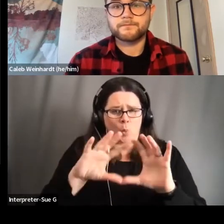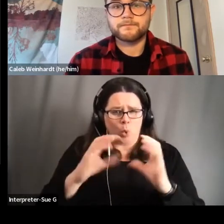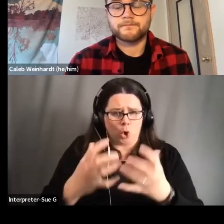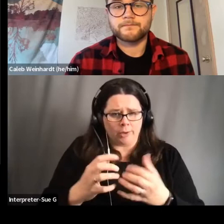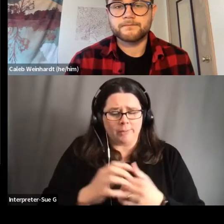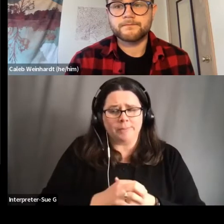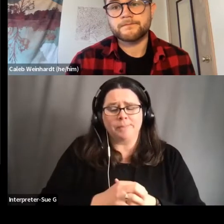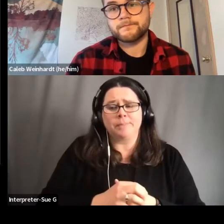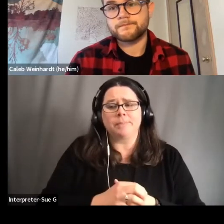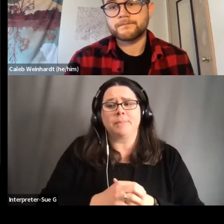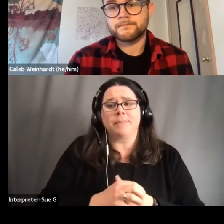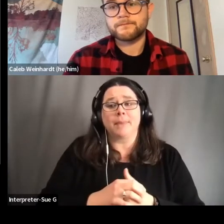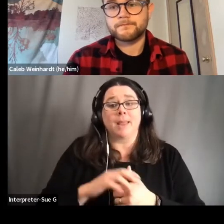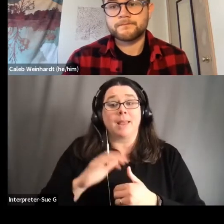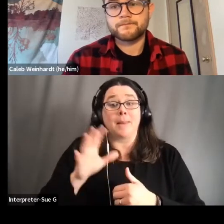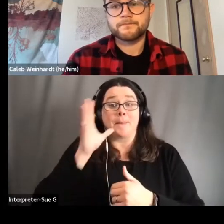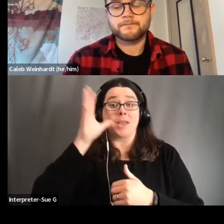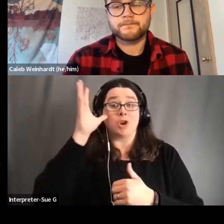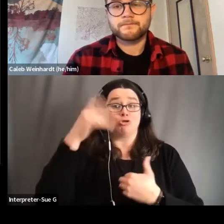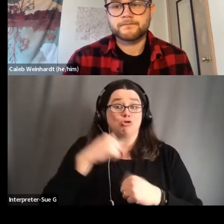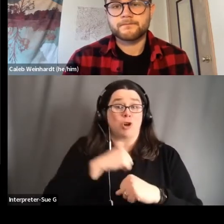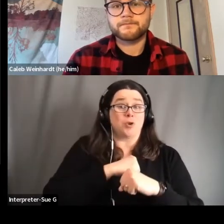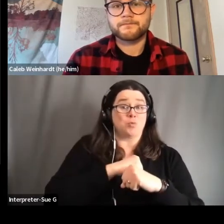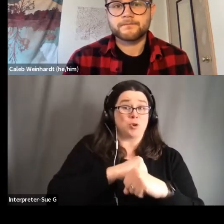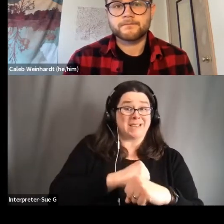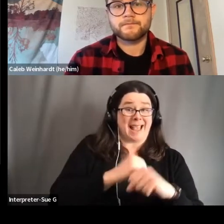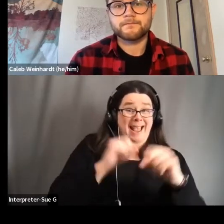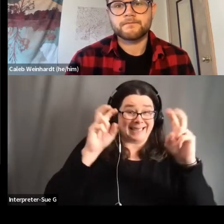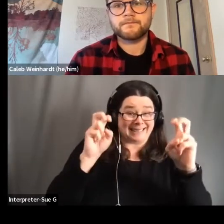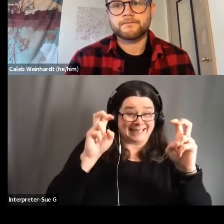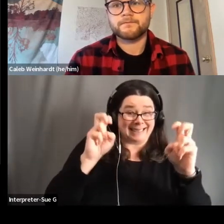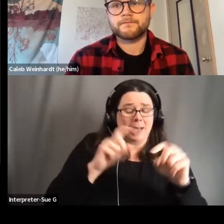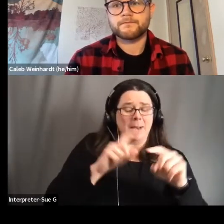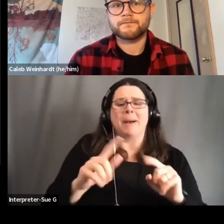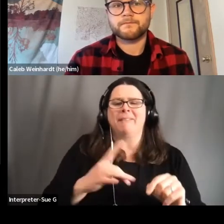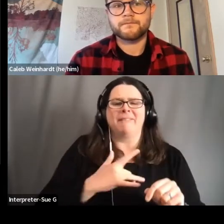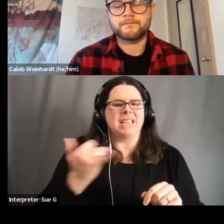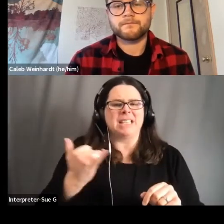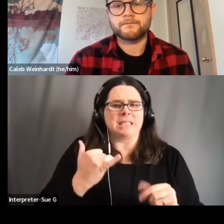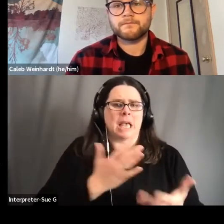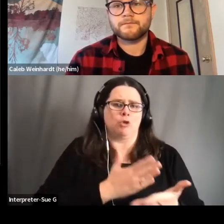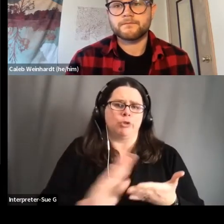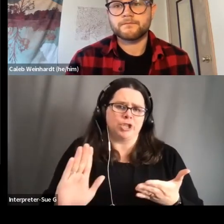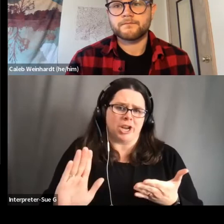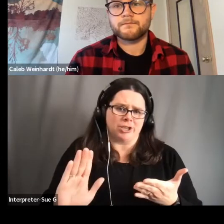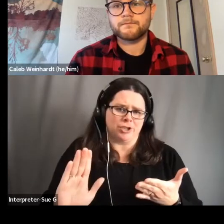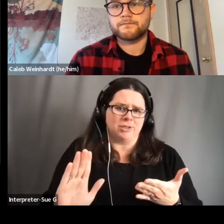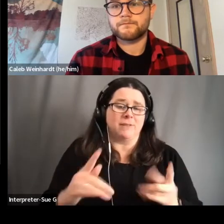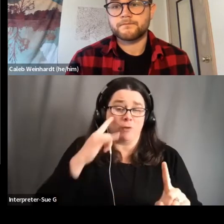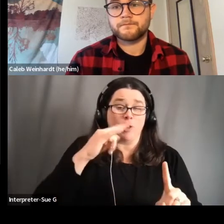That protection that the parents are trying to give though feels like rejection for that trans youth.